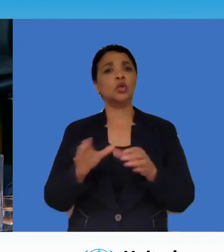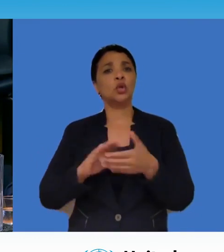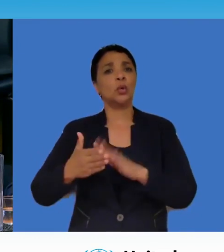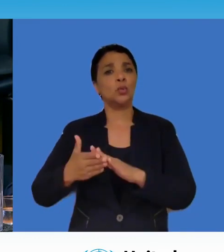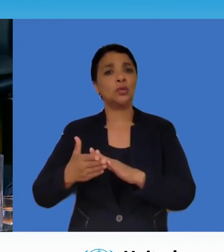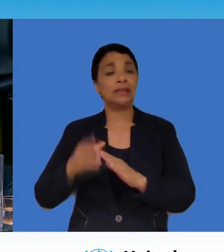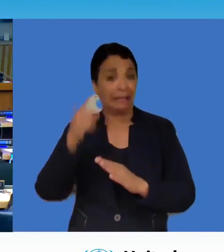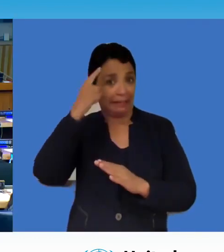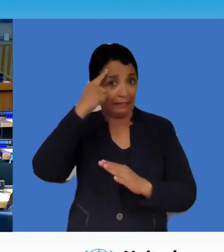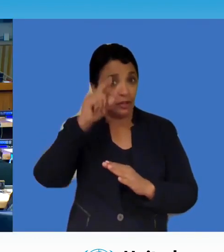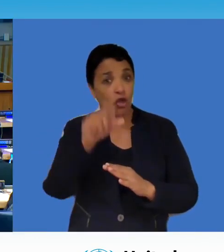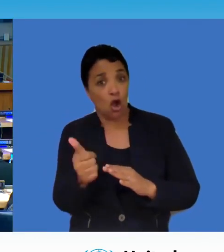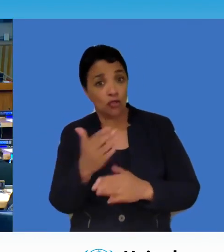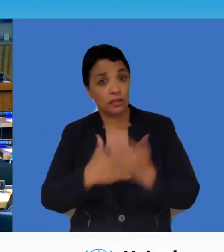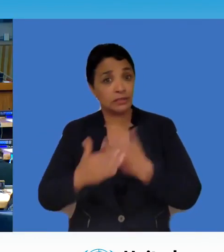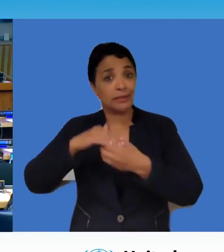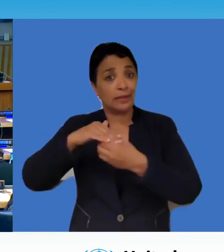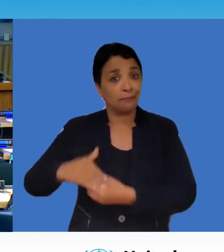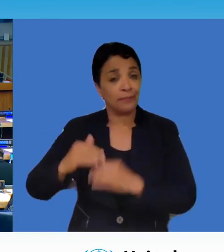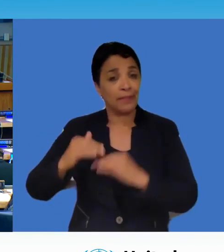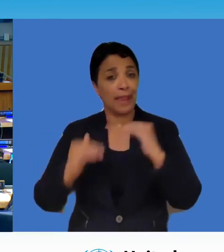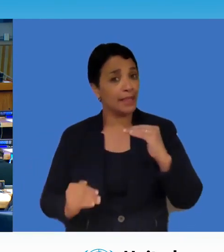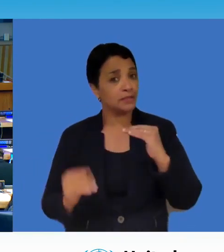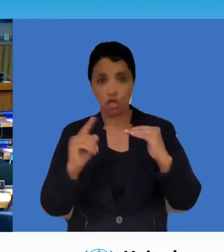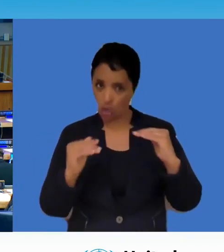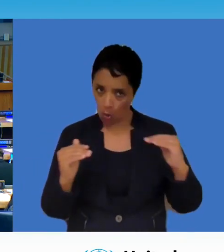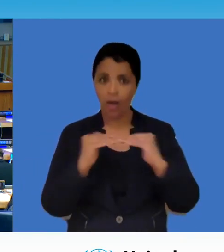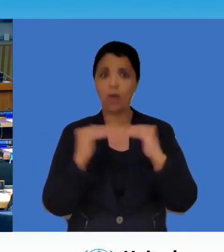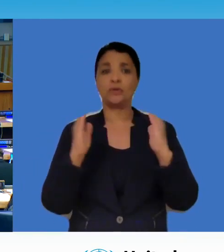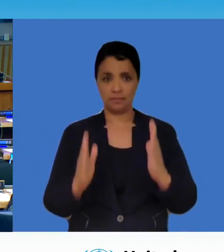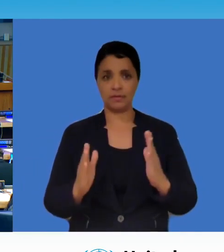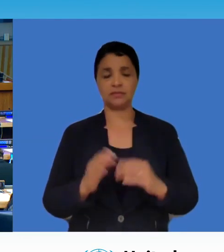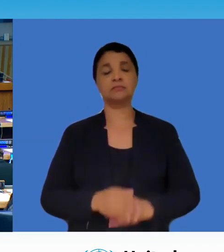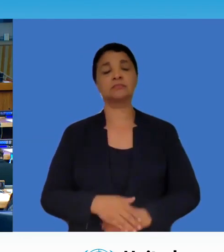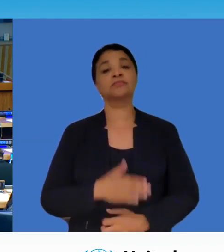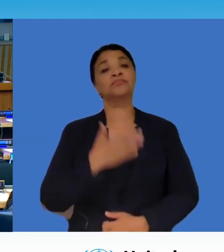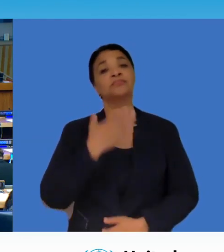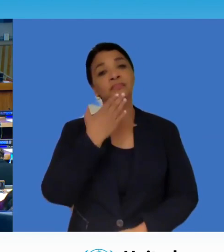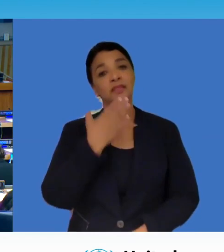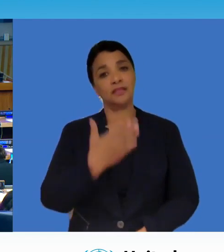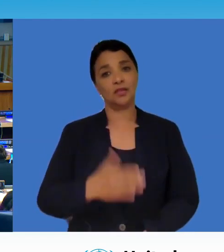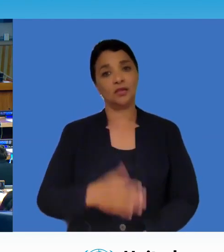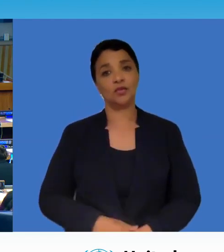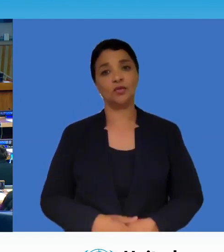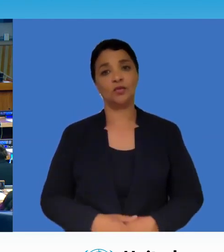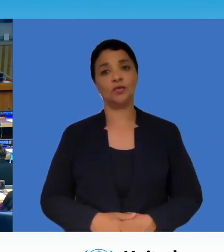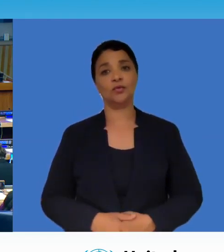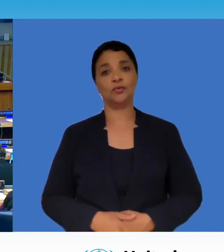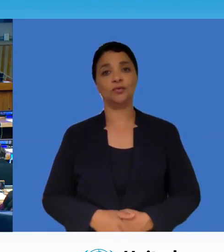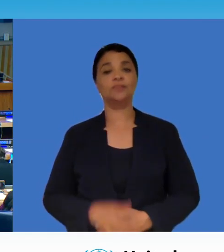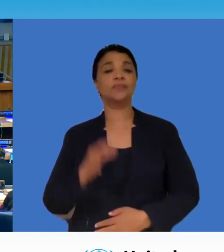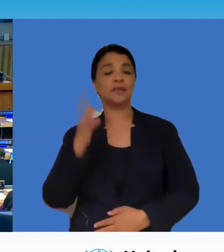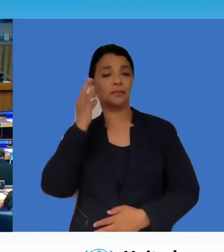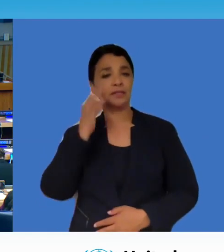community and we call for that to be given more attention thank you thank you uh very much Miss